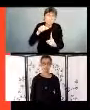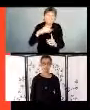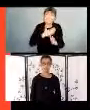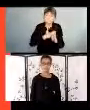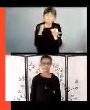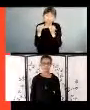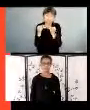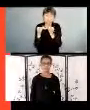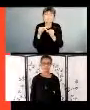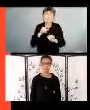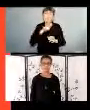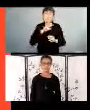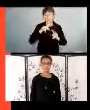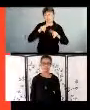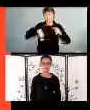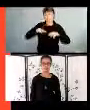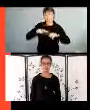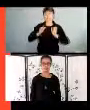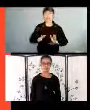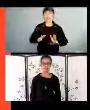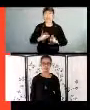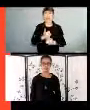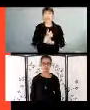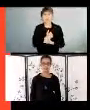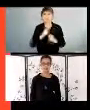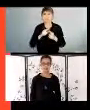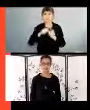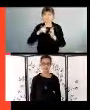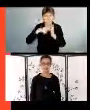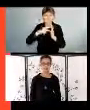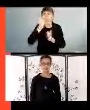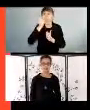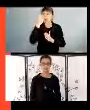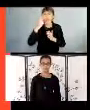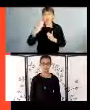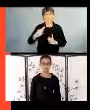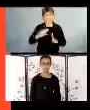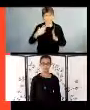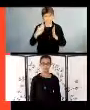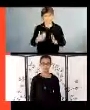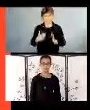appreciate being able to easily read and understand an application since they are reading so many.